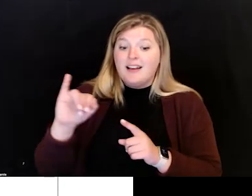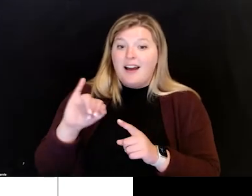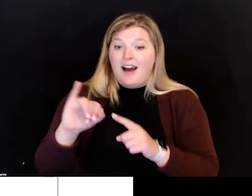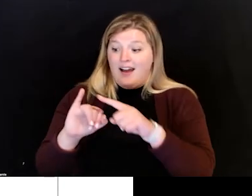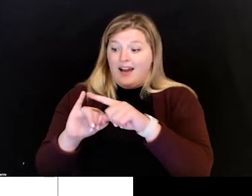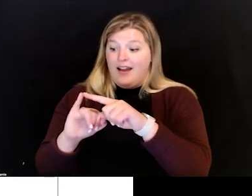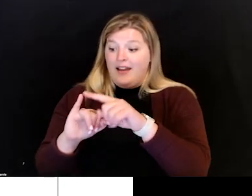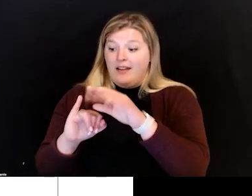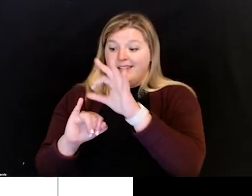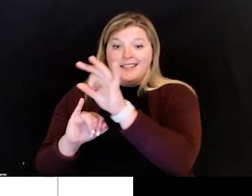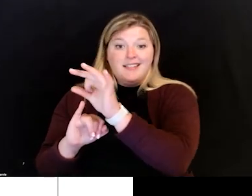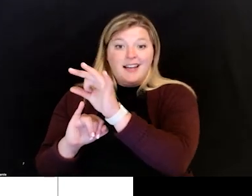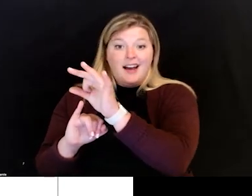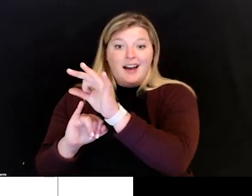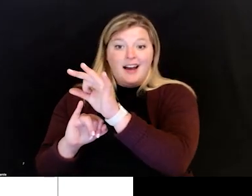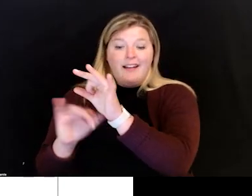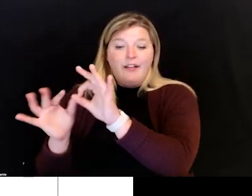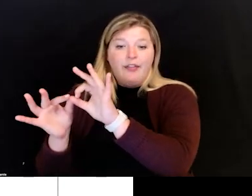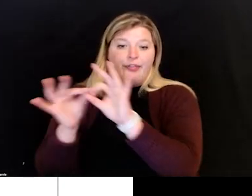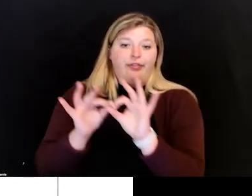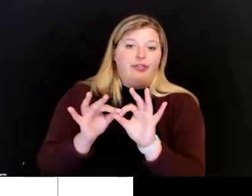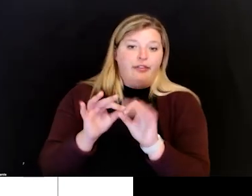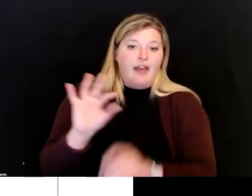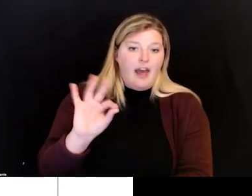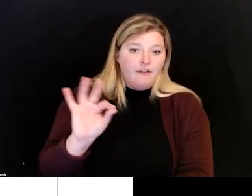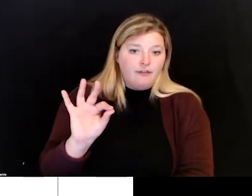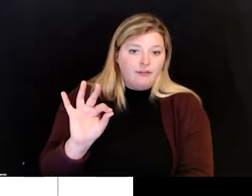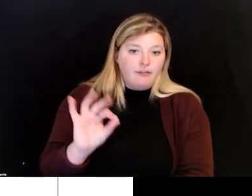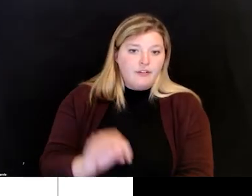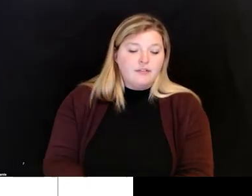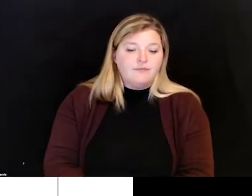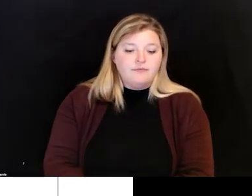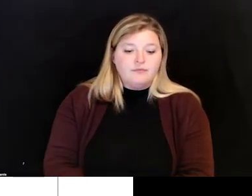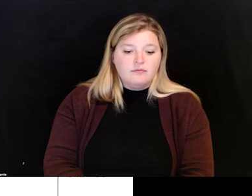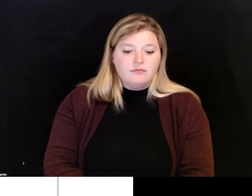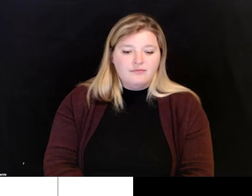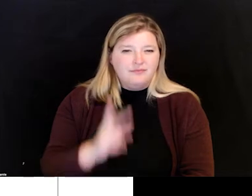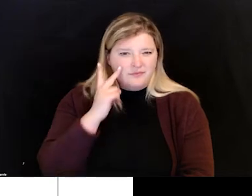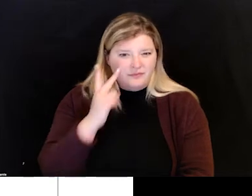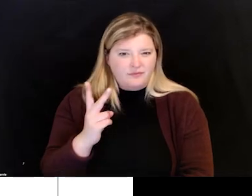into the ascender or top part of the letter F.